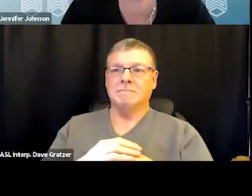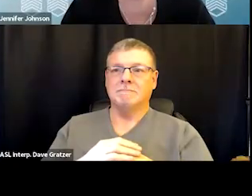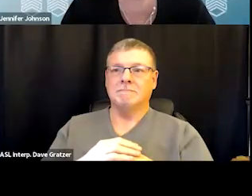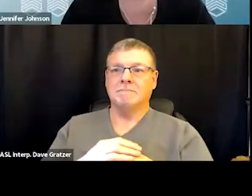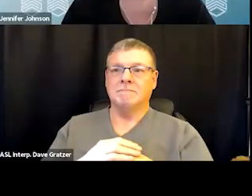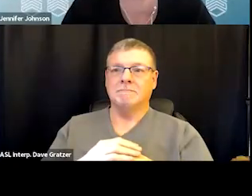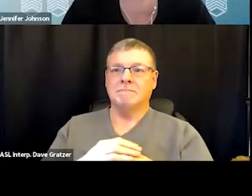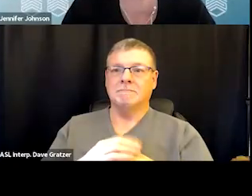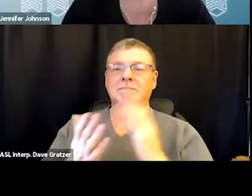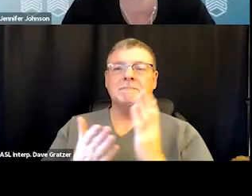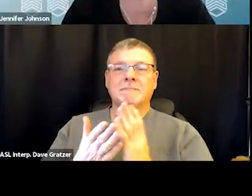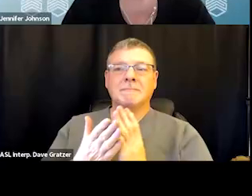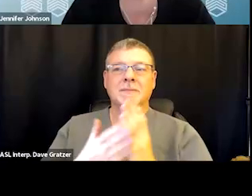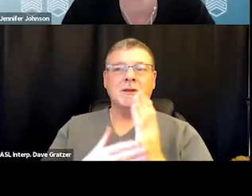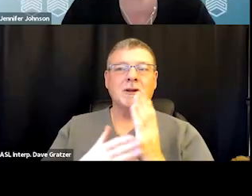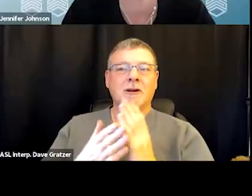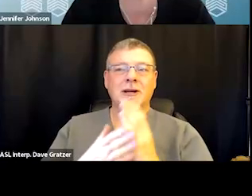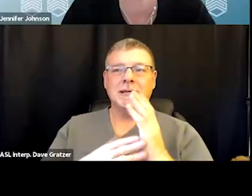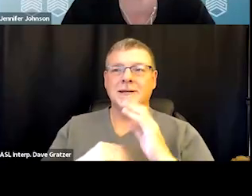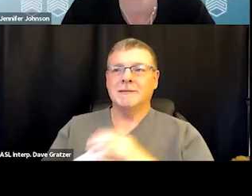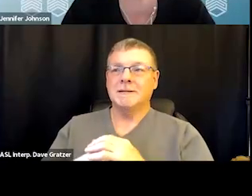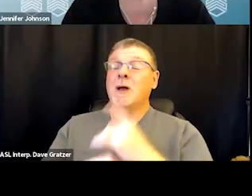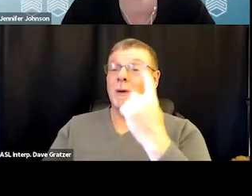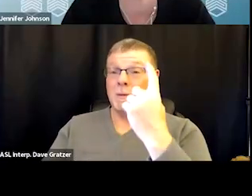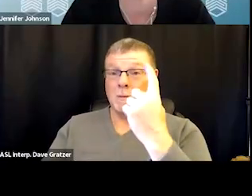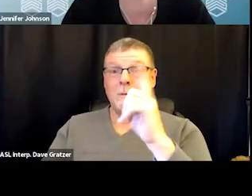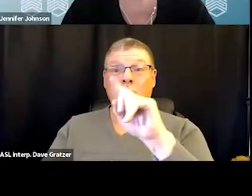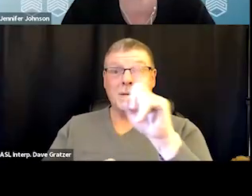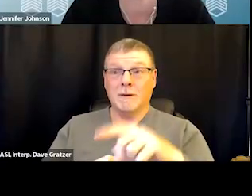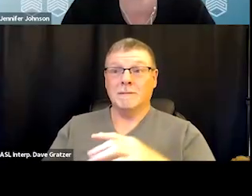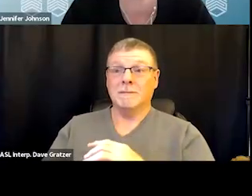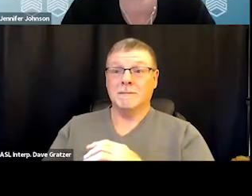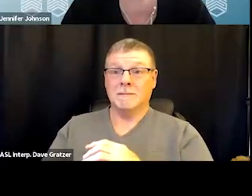All right, so, uh, you know, one question, um, is, uh, a- around a judge.